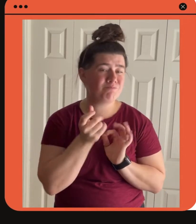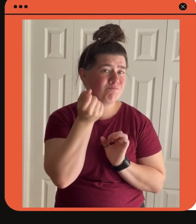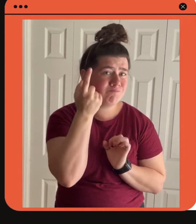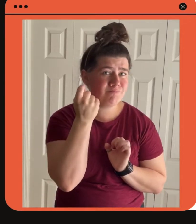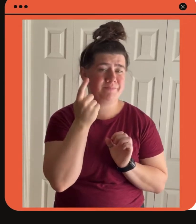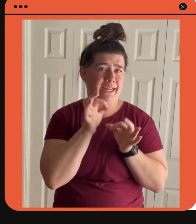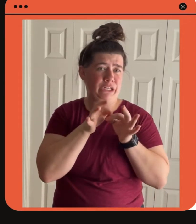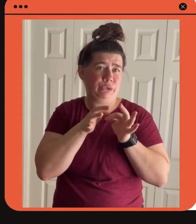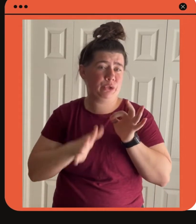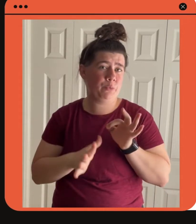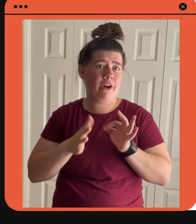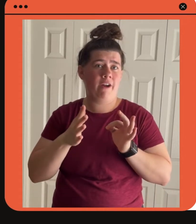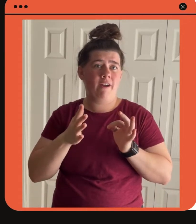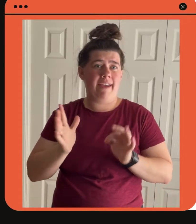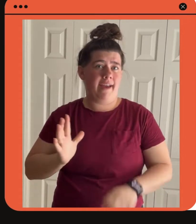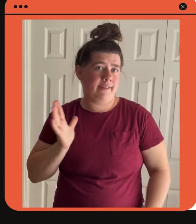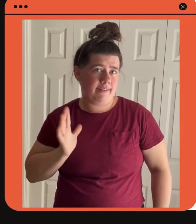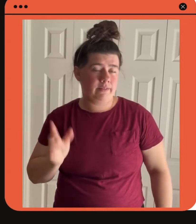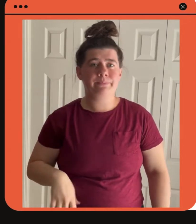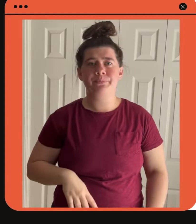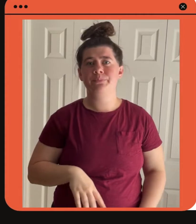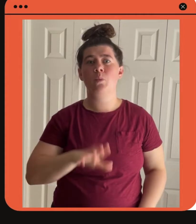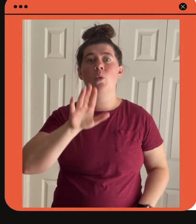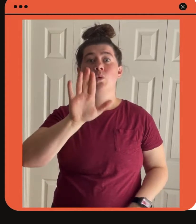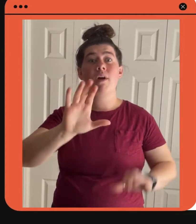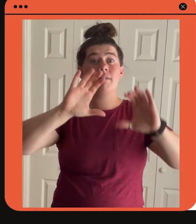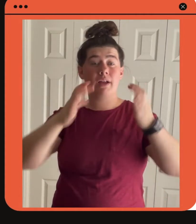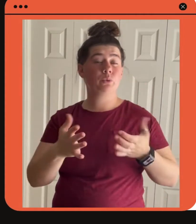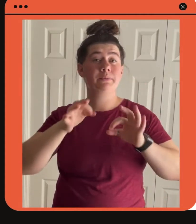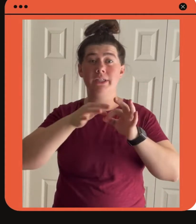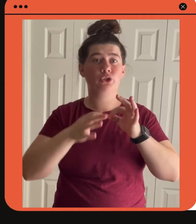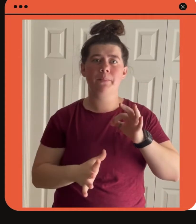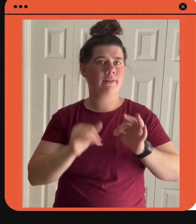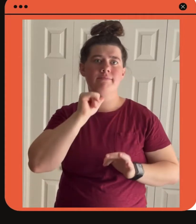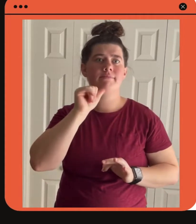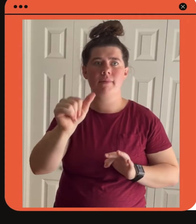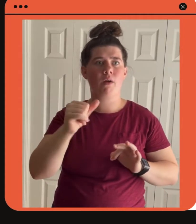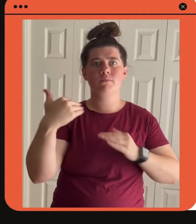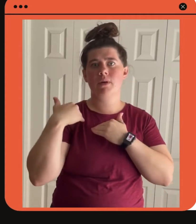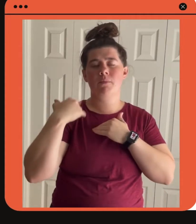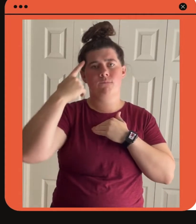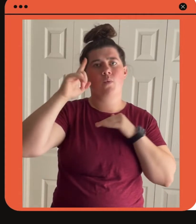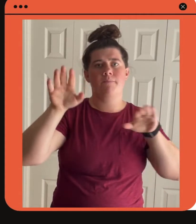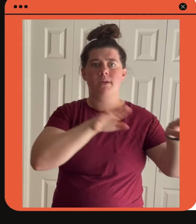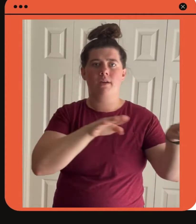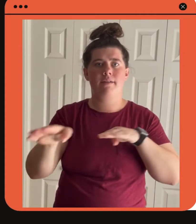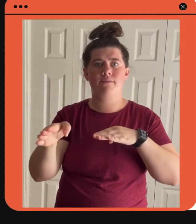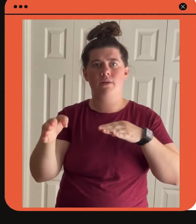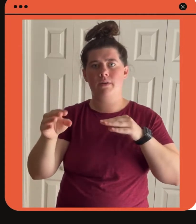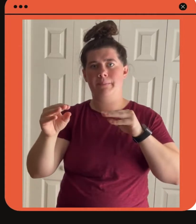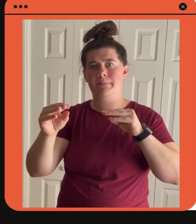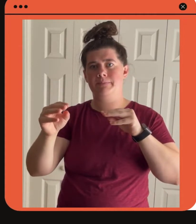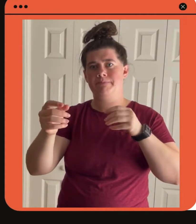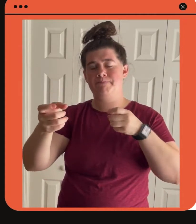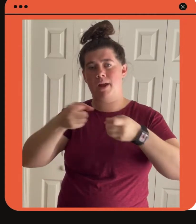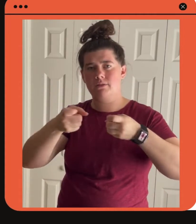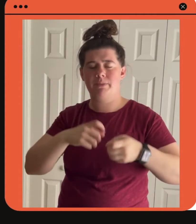And now, critically important. Let's talk about here. Interpreter. Etiquette, your classroom interpreter is not responsible for behavior